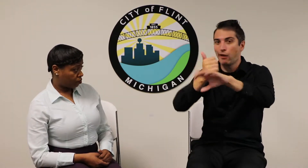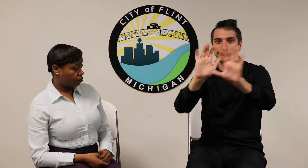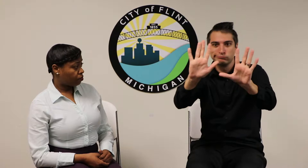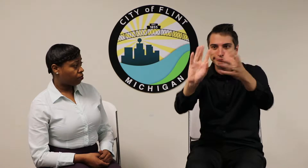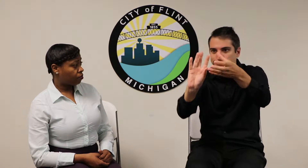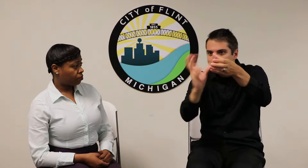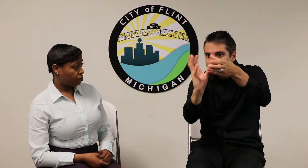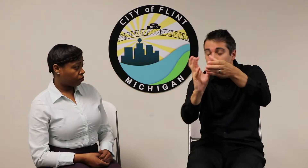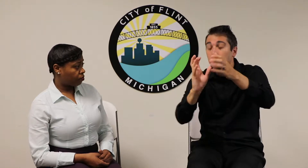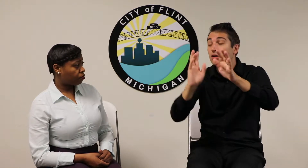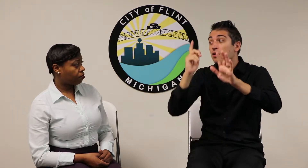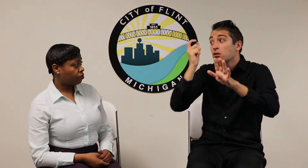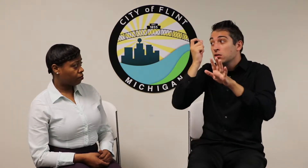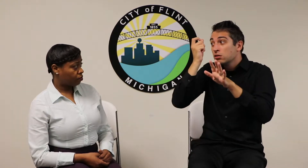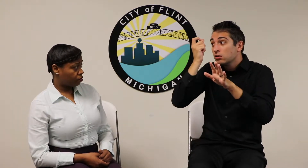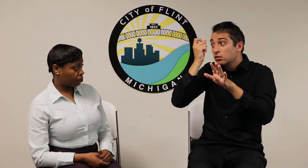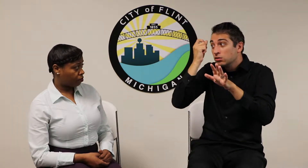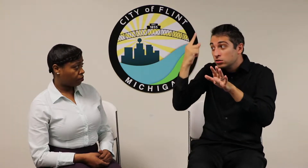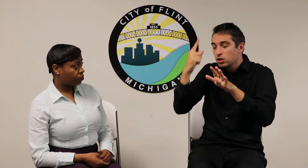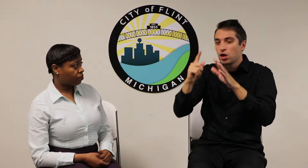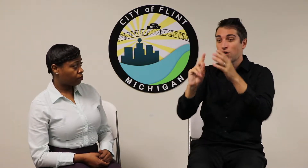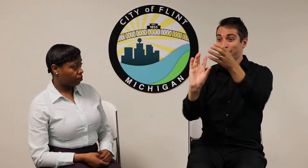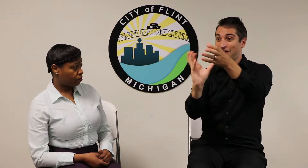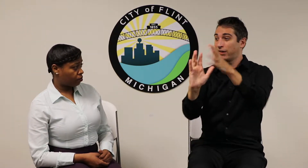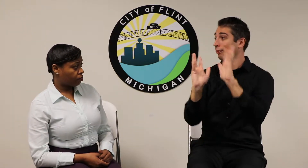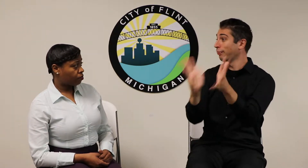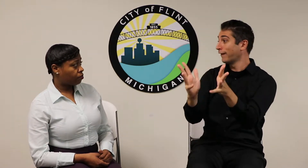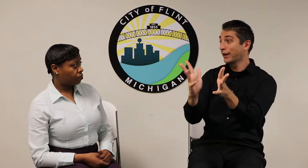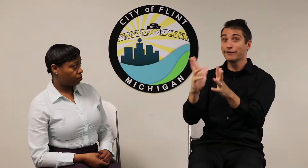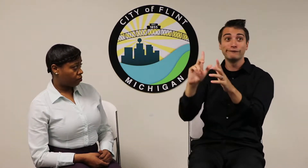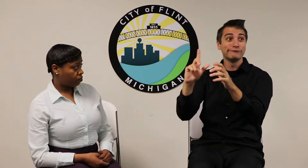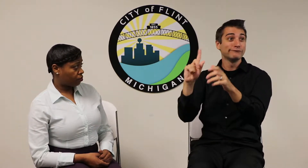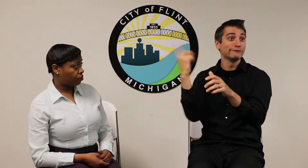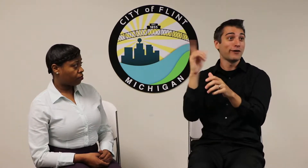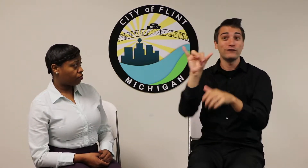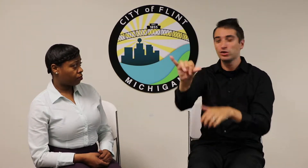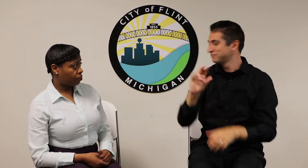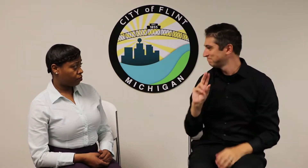the filter whenever you see that red light when that green light goes out or